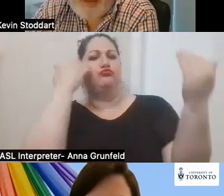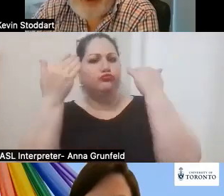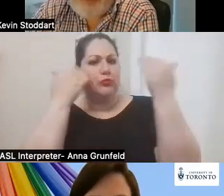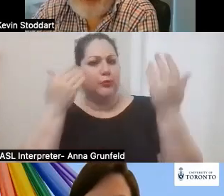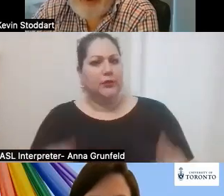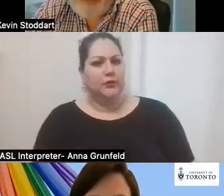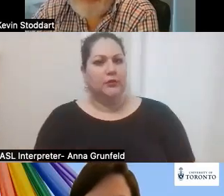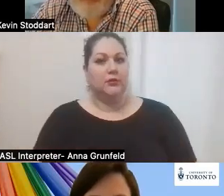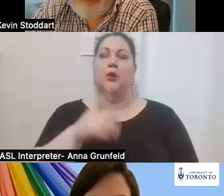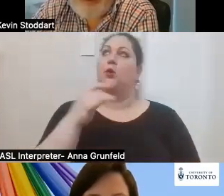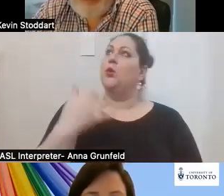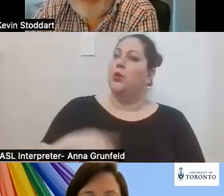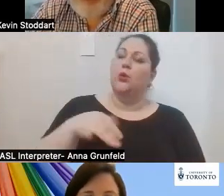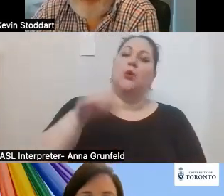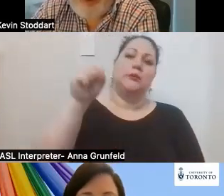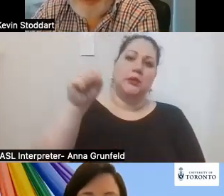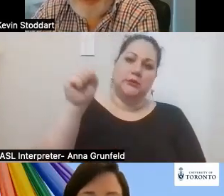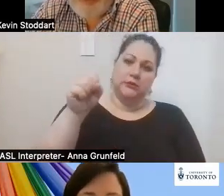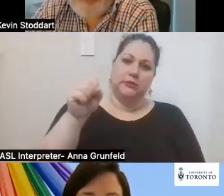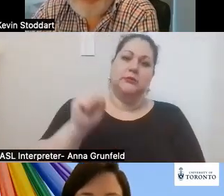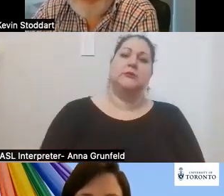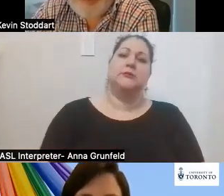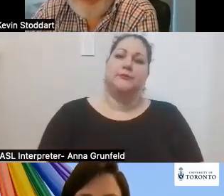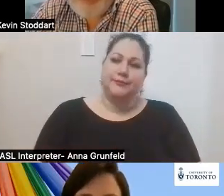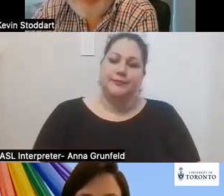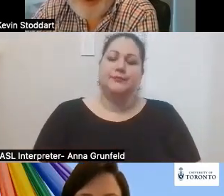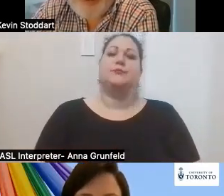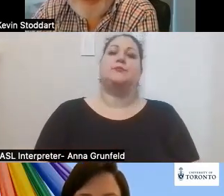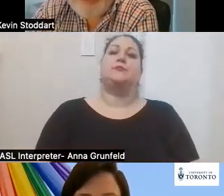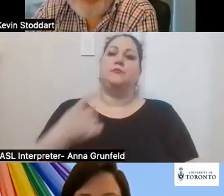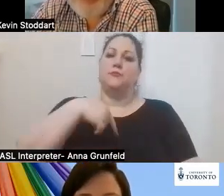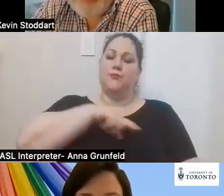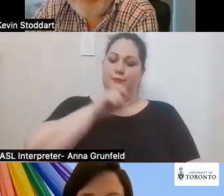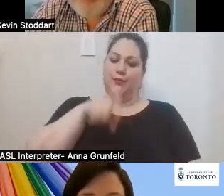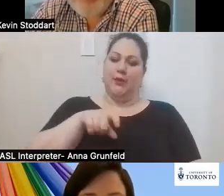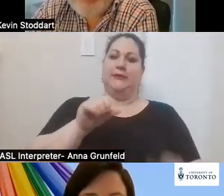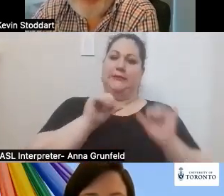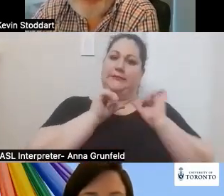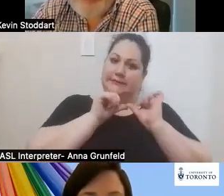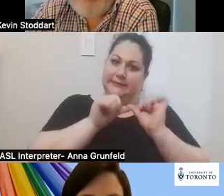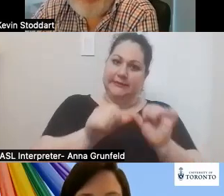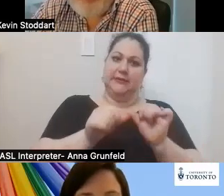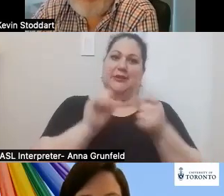Absolutely, right. We need to continue to change the discussion from,